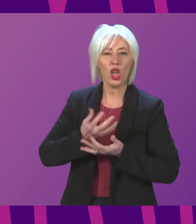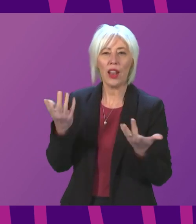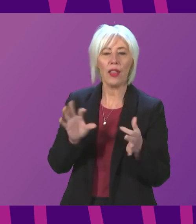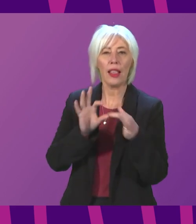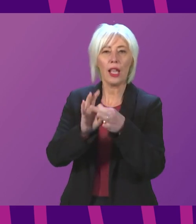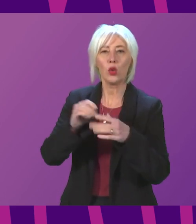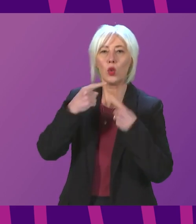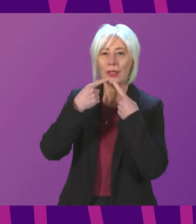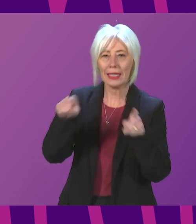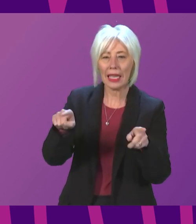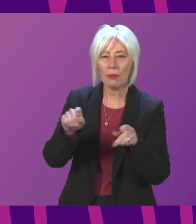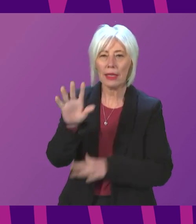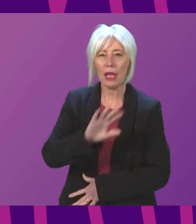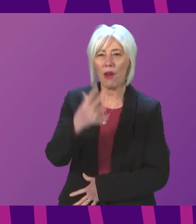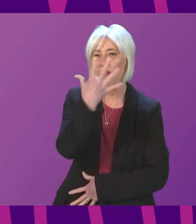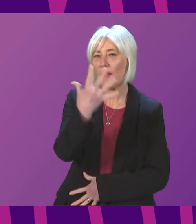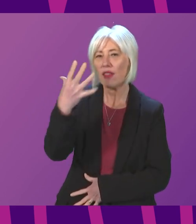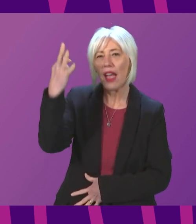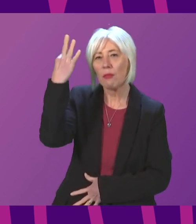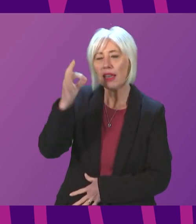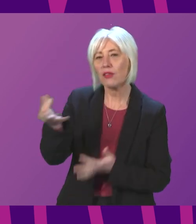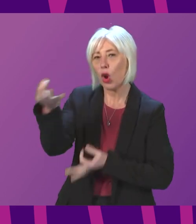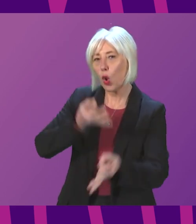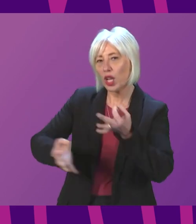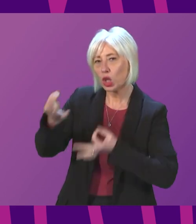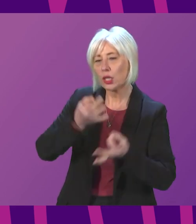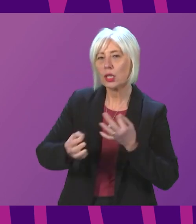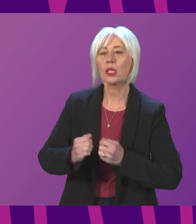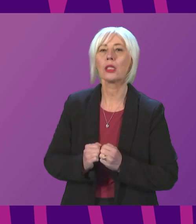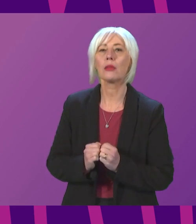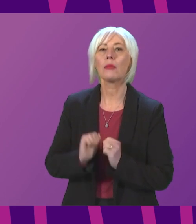I intend to allow around 55 minutes for questions. I would be grateful if members who wish to